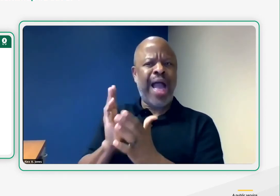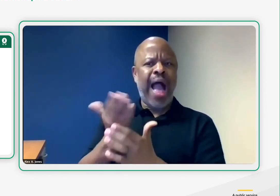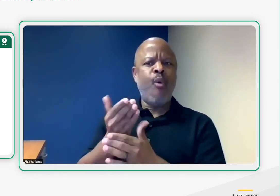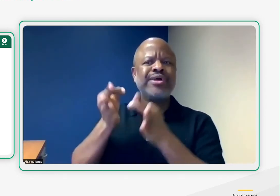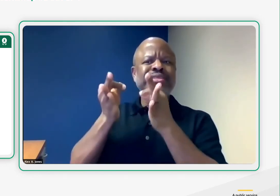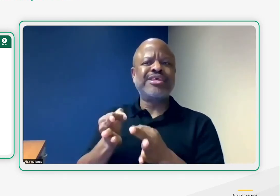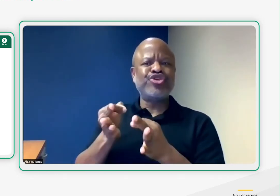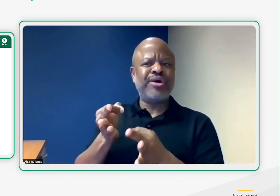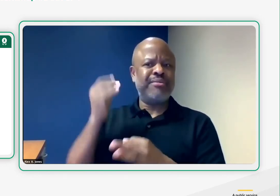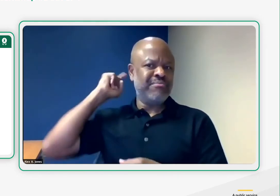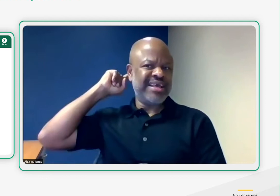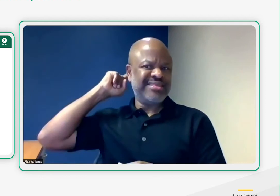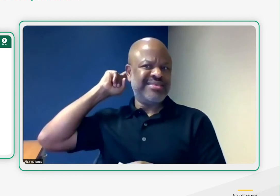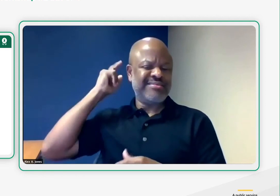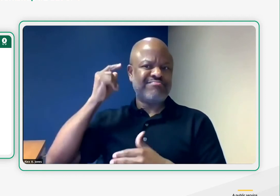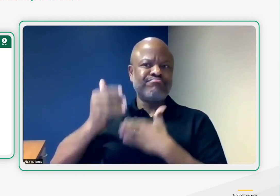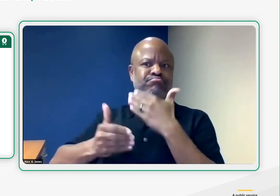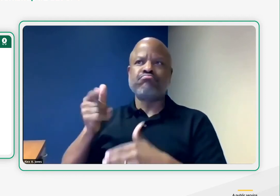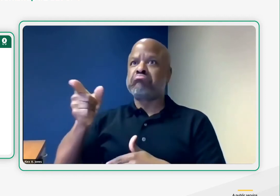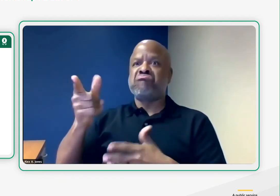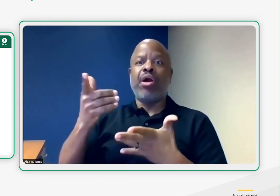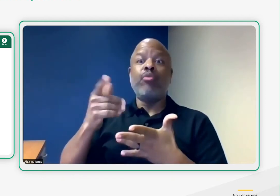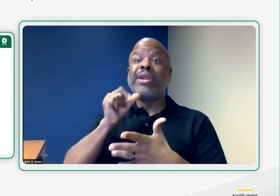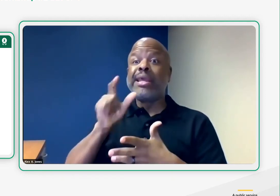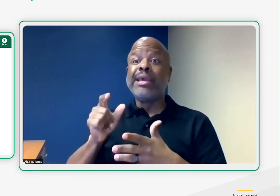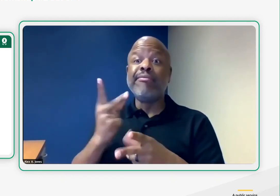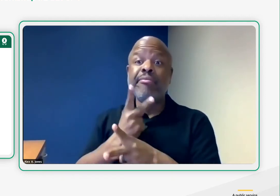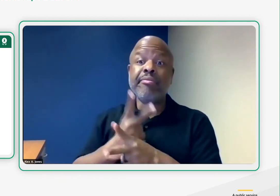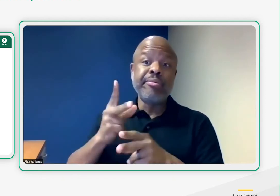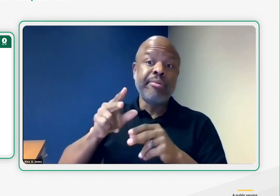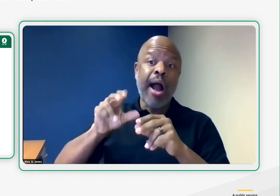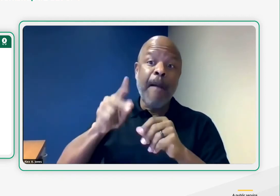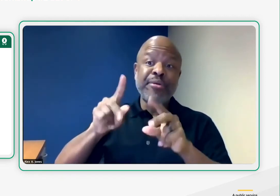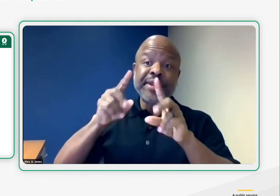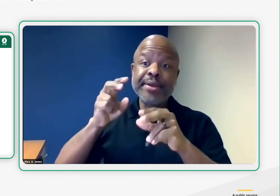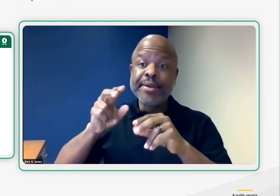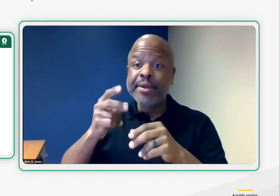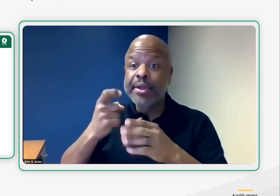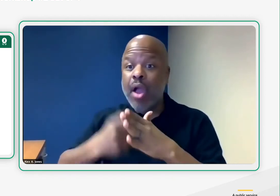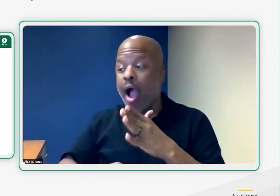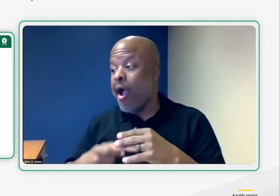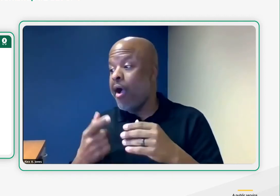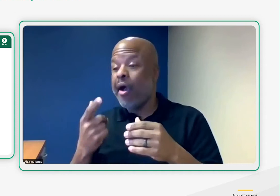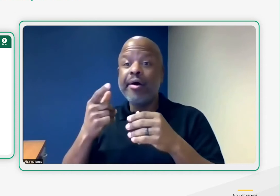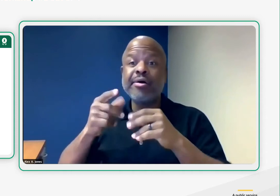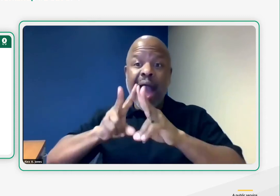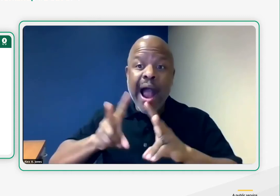And this really demonstrates how our biases are in play when we make decisions.